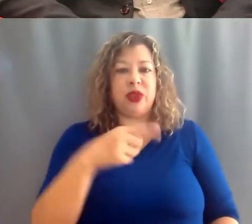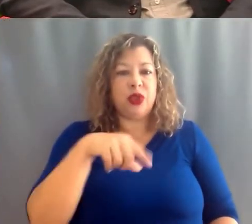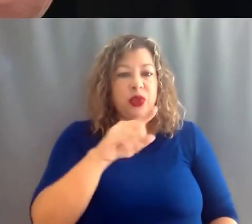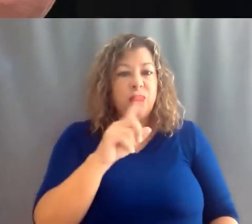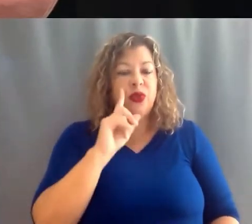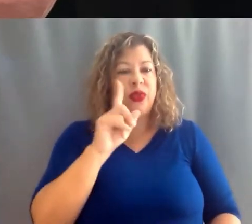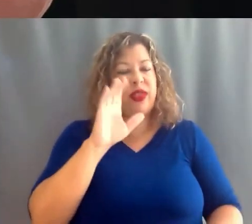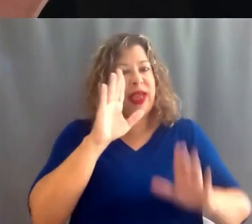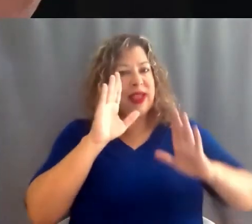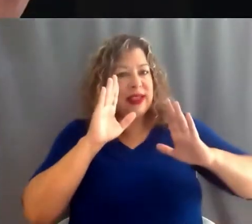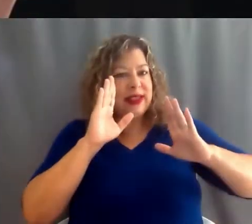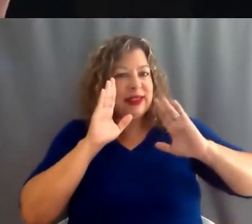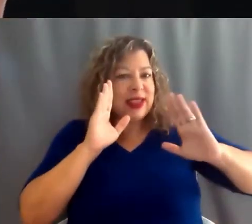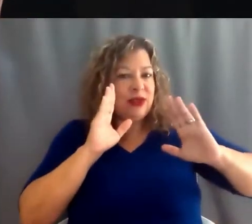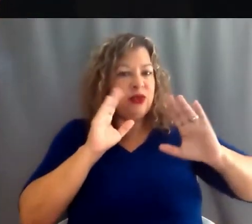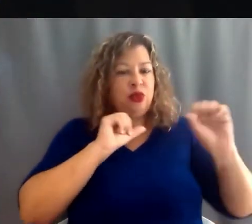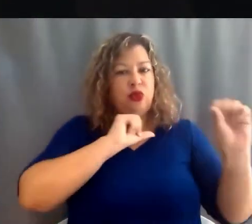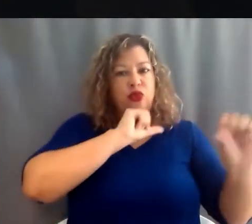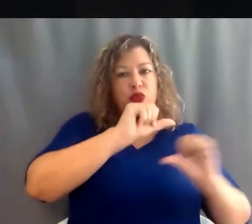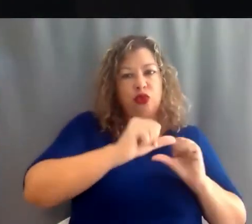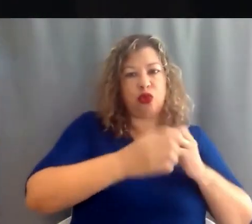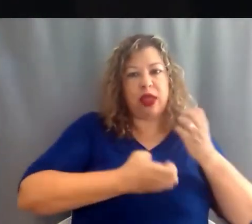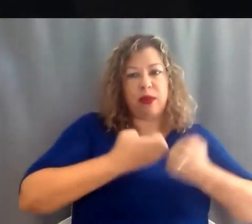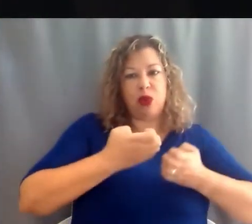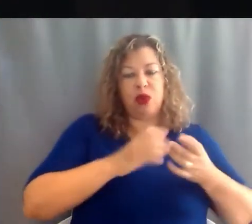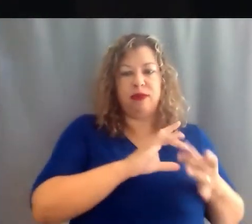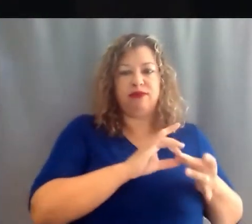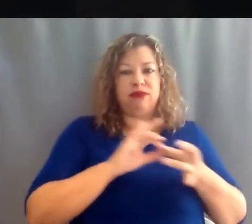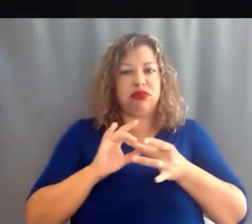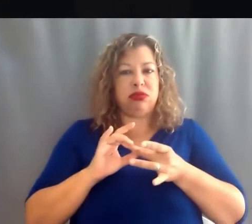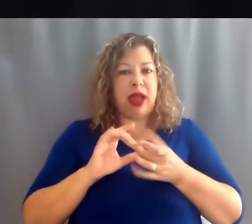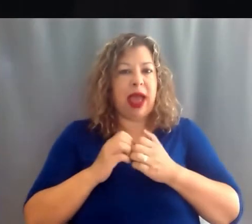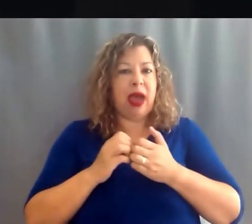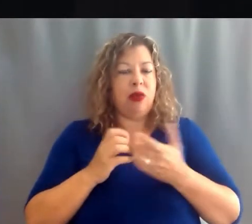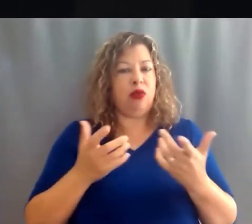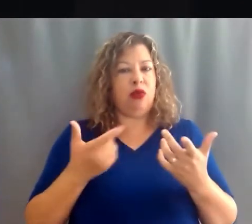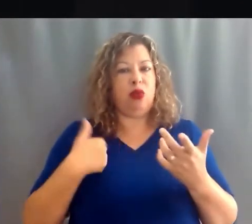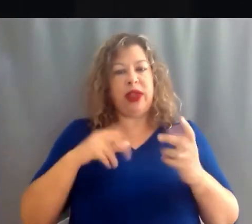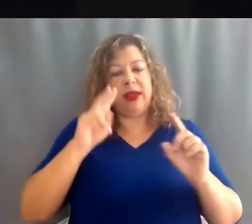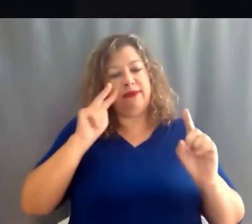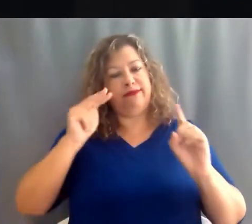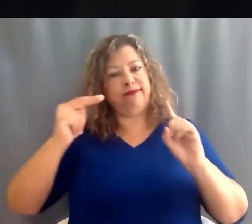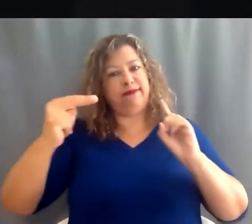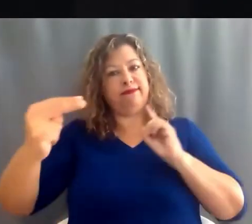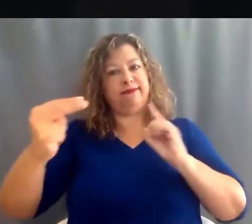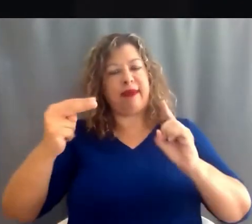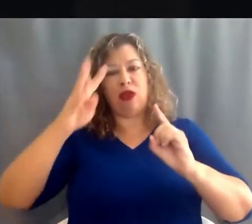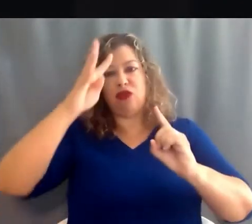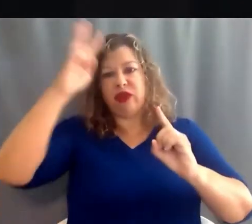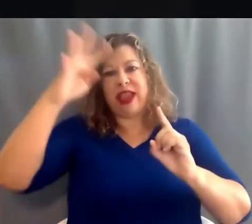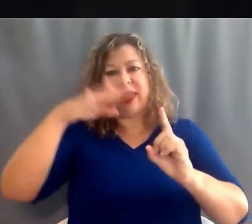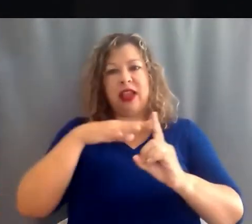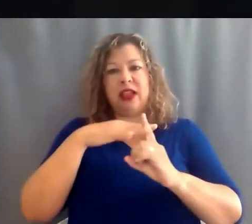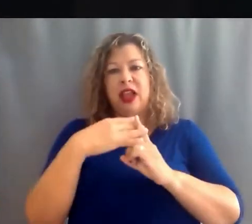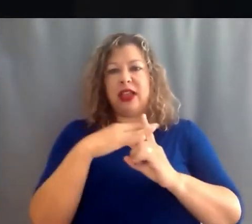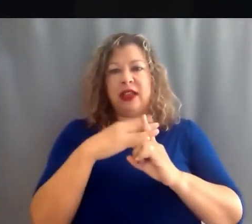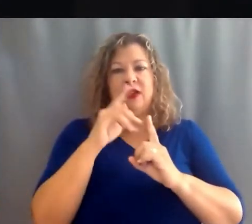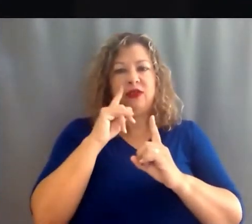social-emotional learning, and how it may connect to how we've been looking at creating contexts for